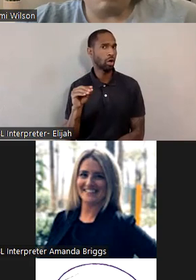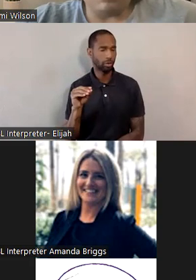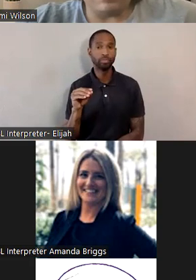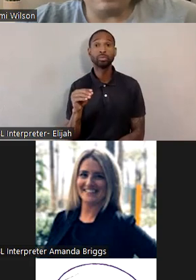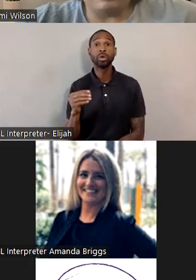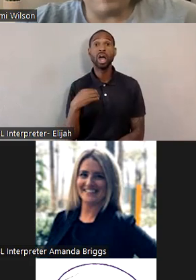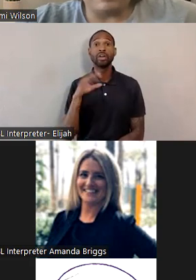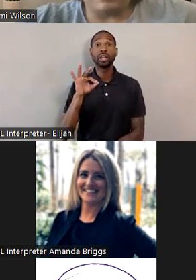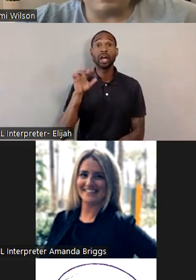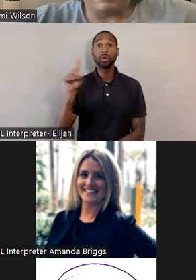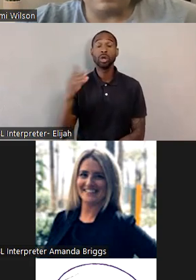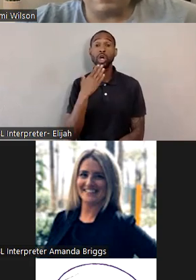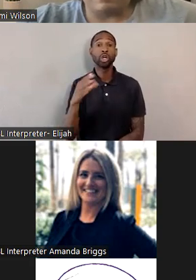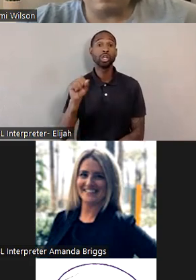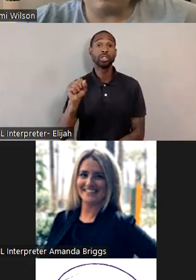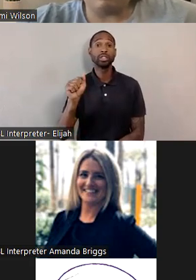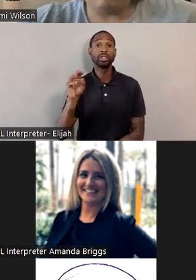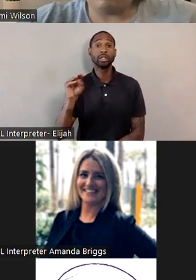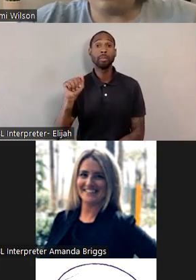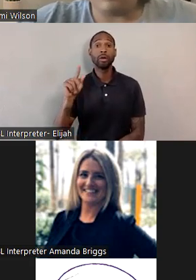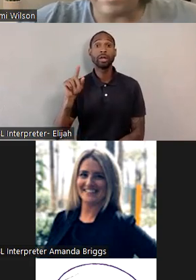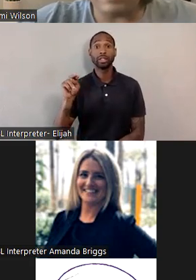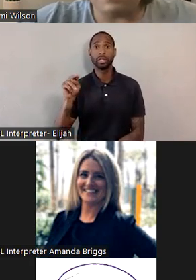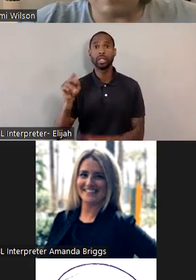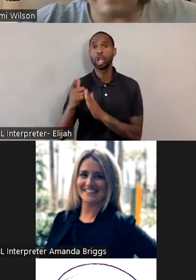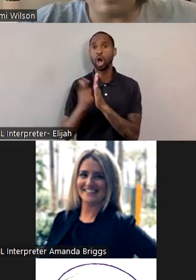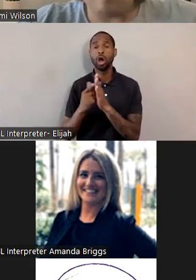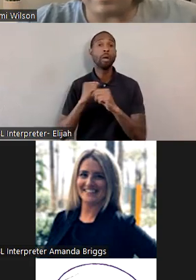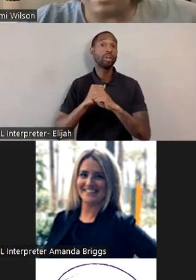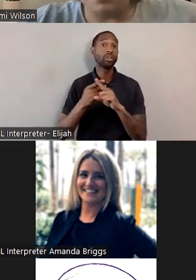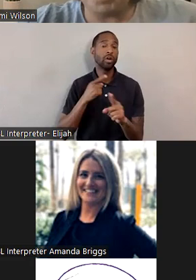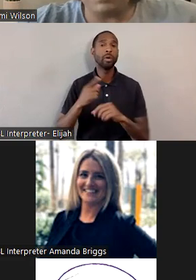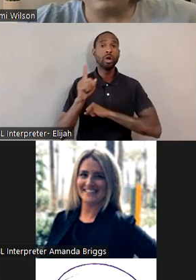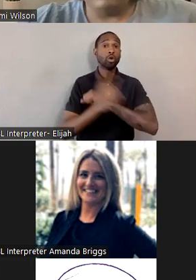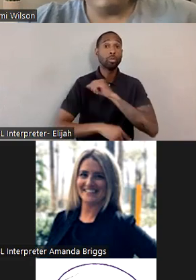911 Good Samaritan Law, it protects you from criminal prosecution